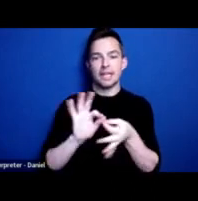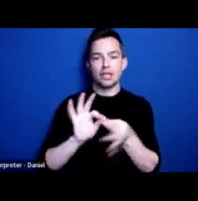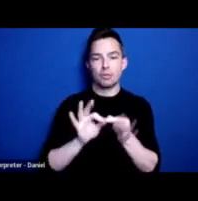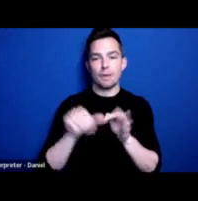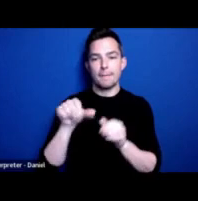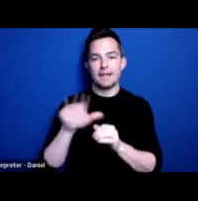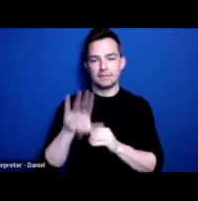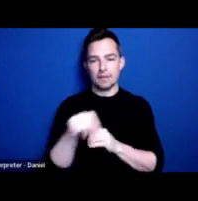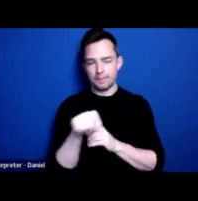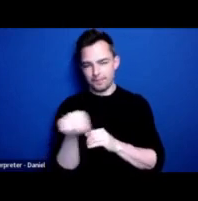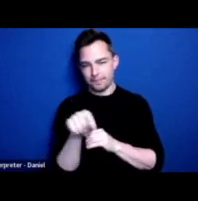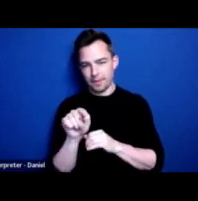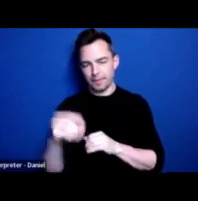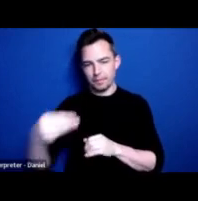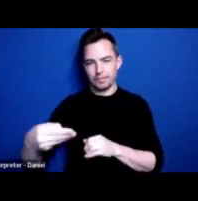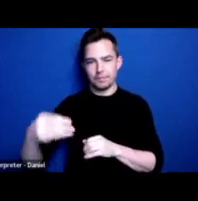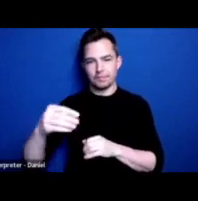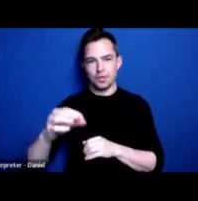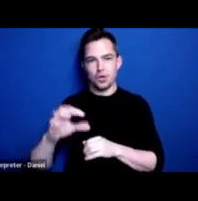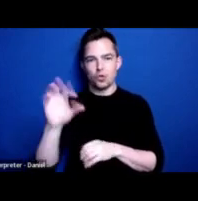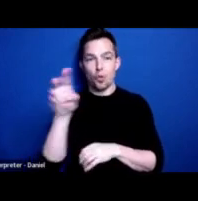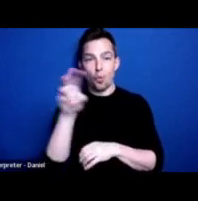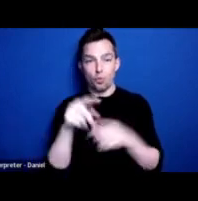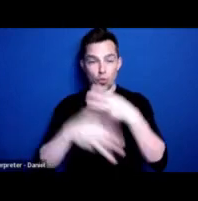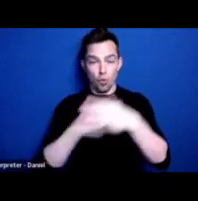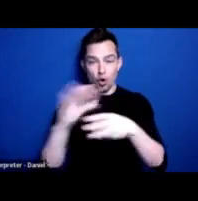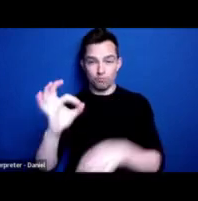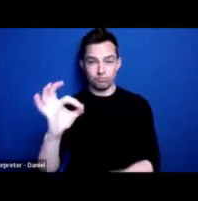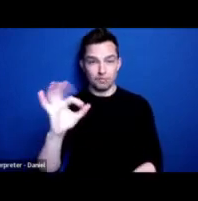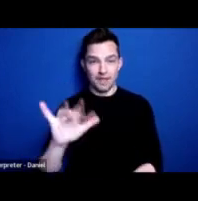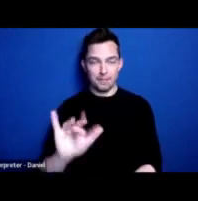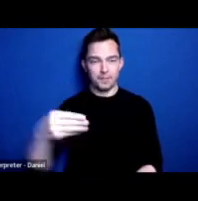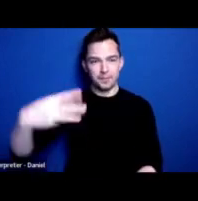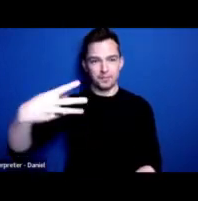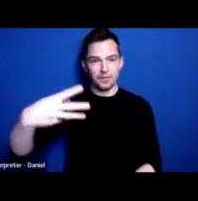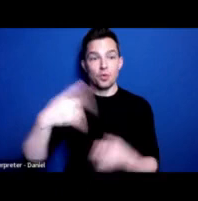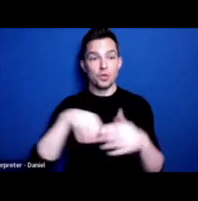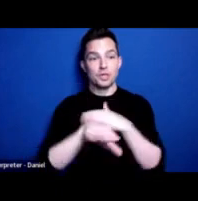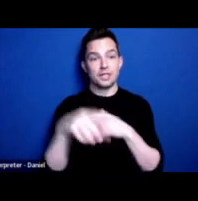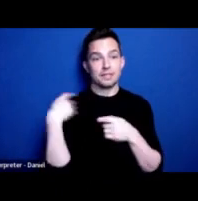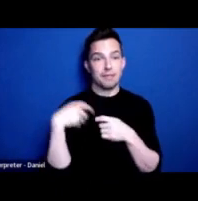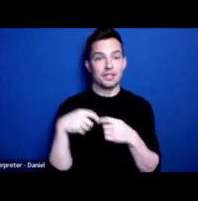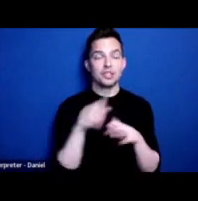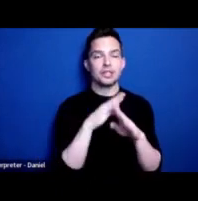bottom of your Zoom screen world icon and once you're in the Spanish channel please silence though original audio because